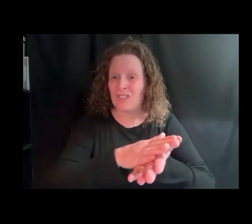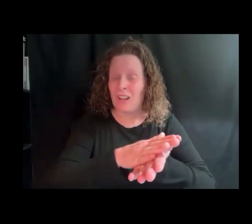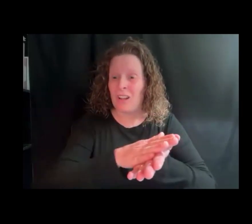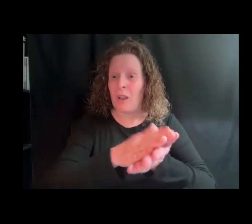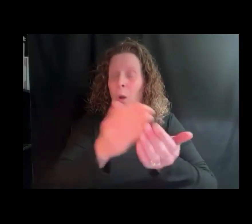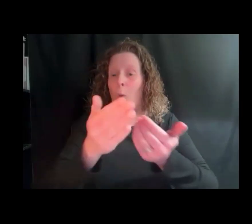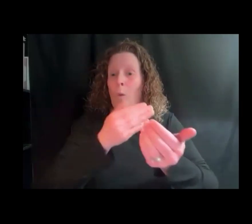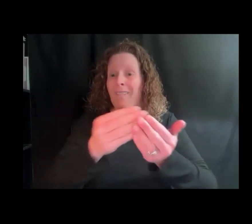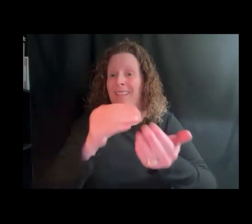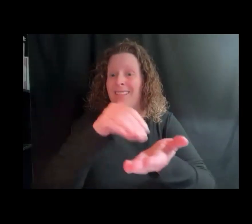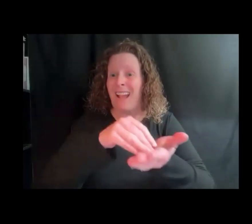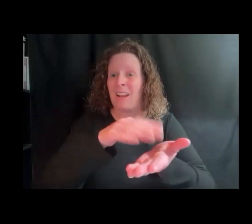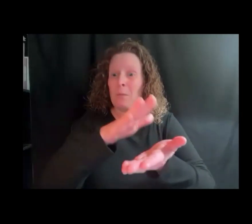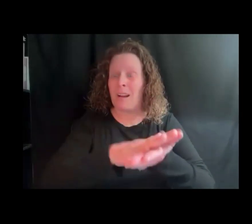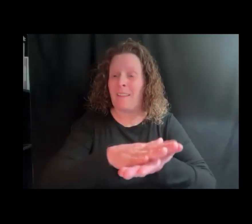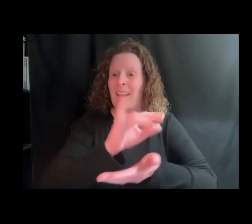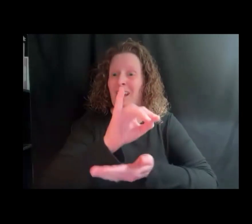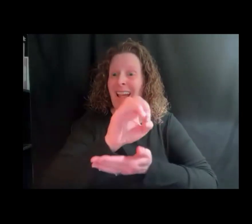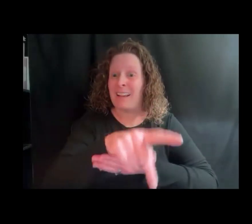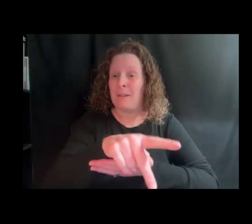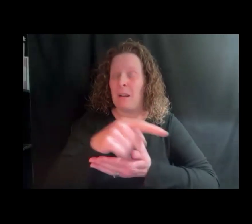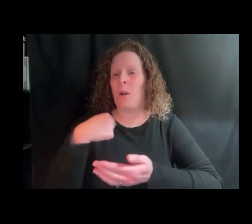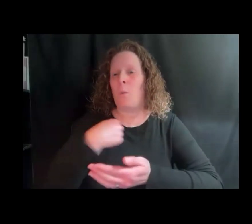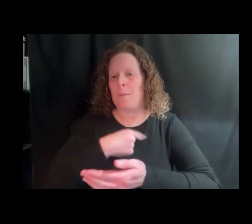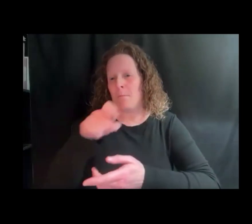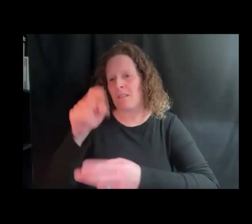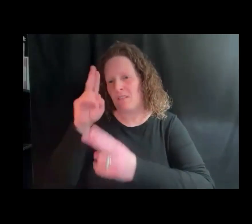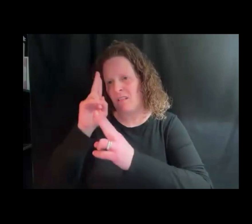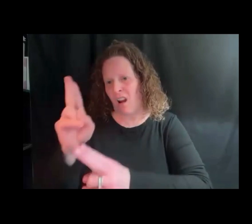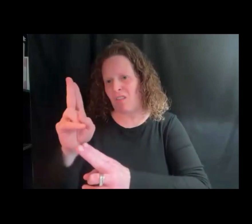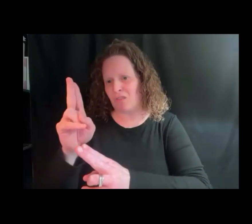of the IEP team. This is part of legal documentation